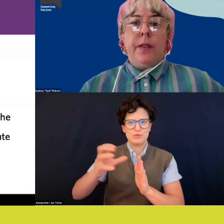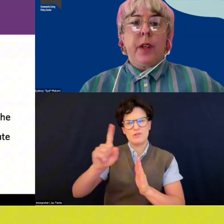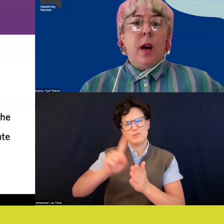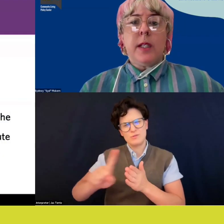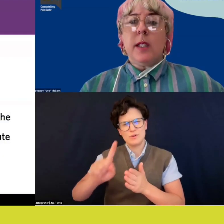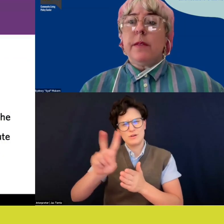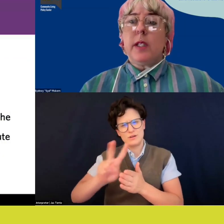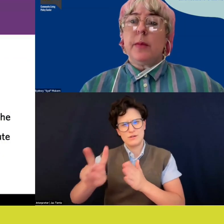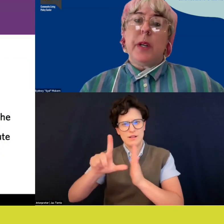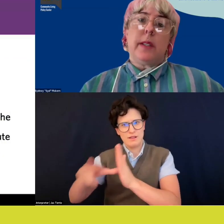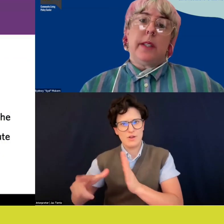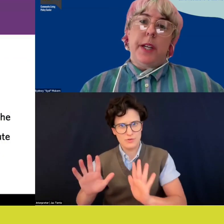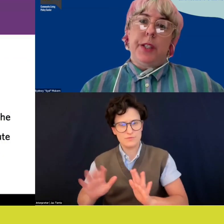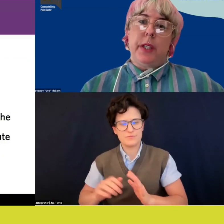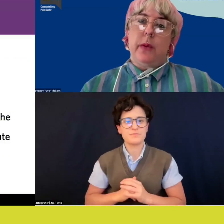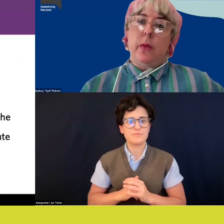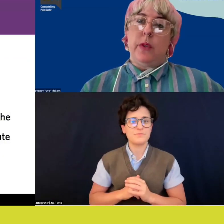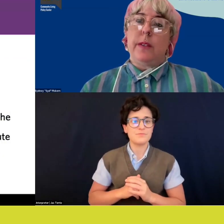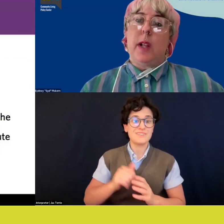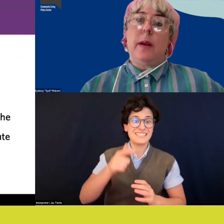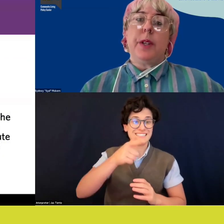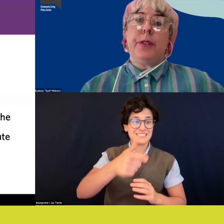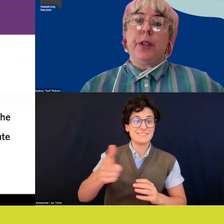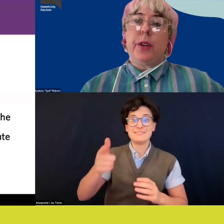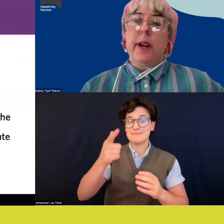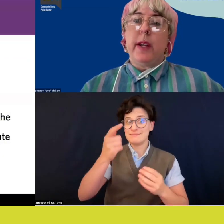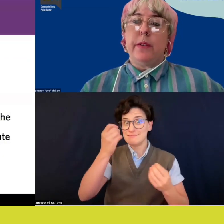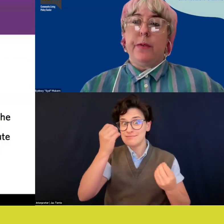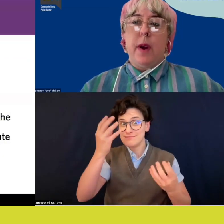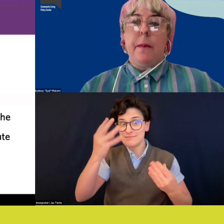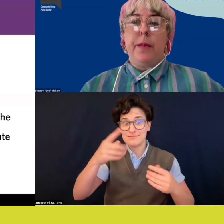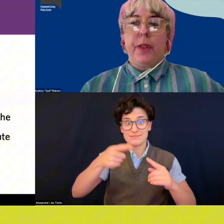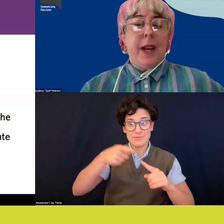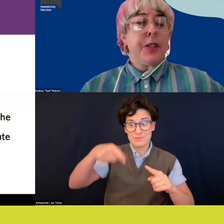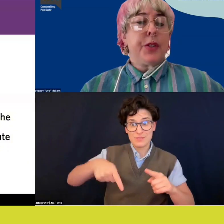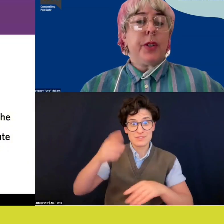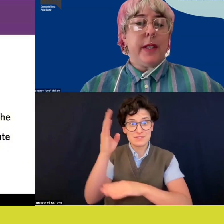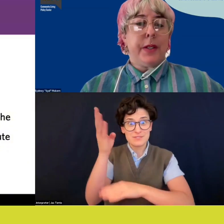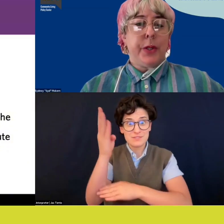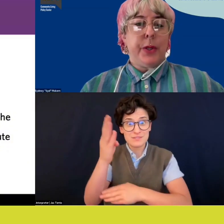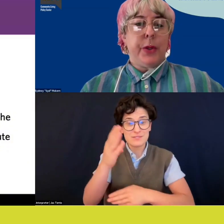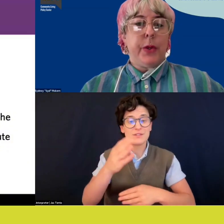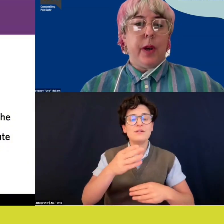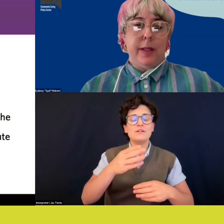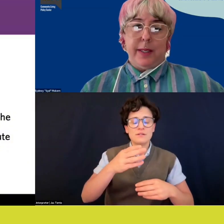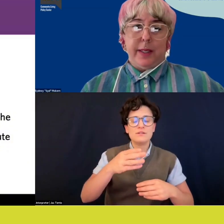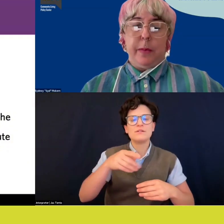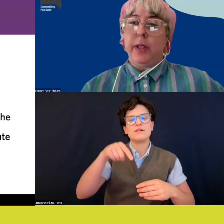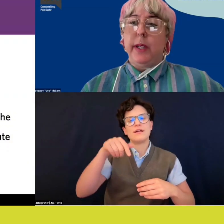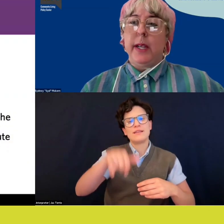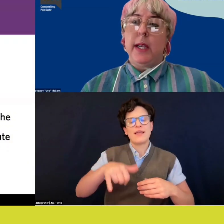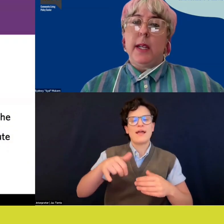The contents of this presentation was developed under a grant from the National Institute on Disability,